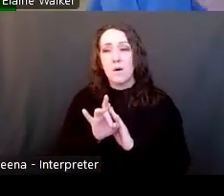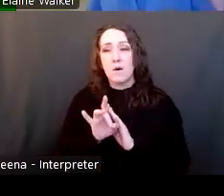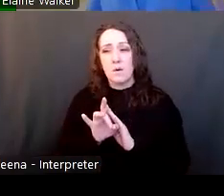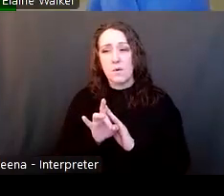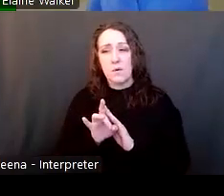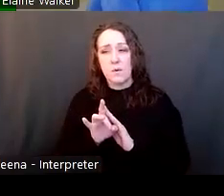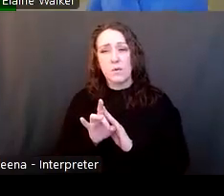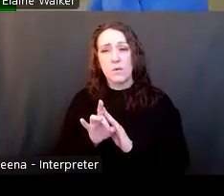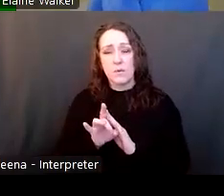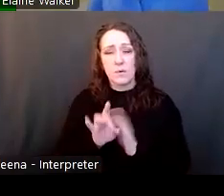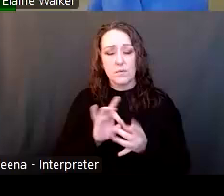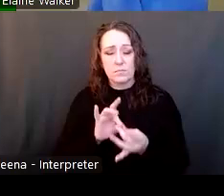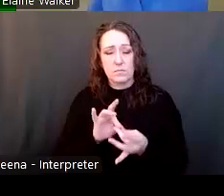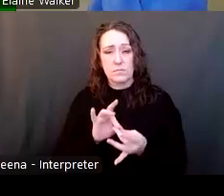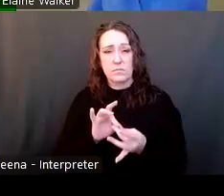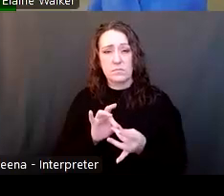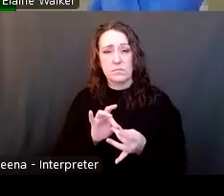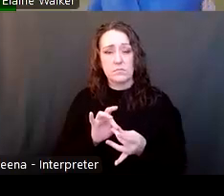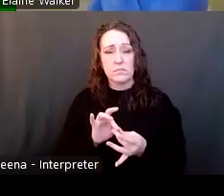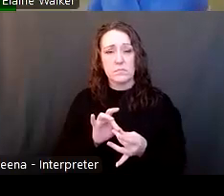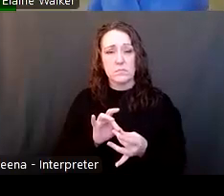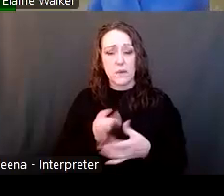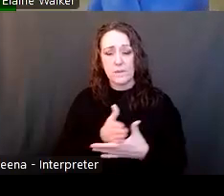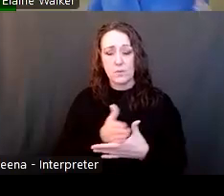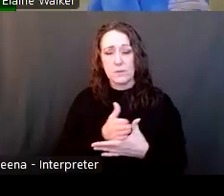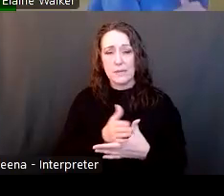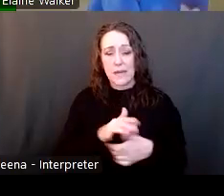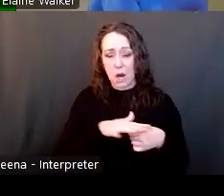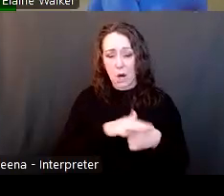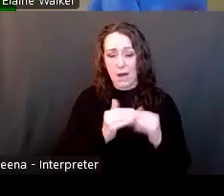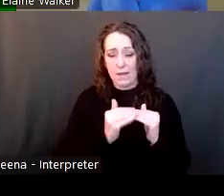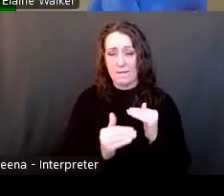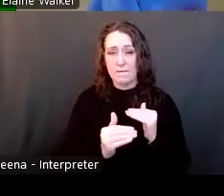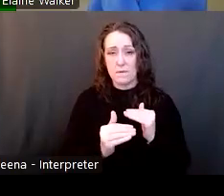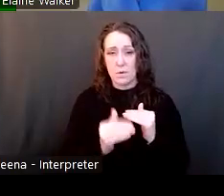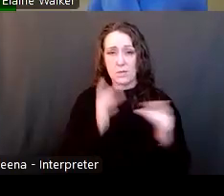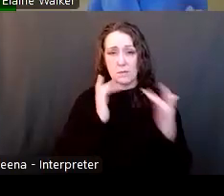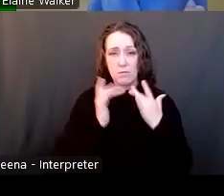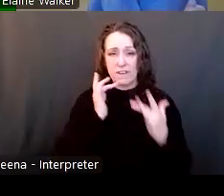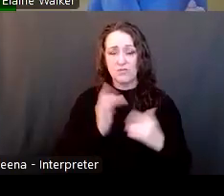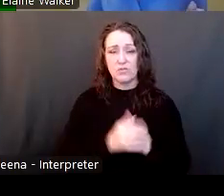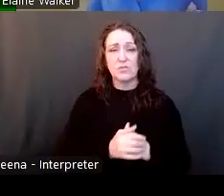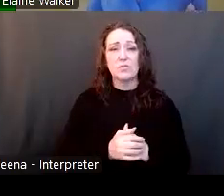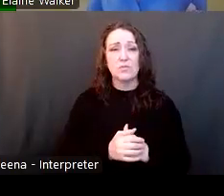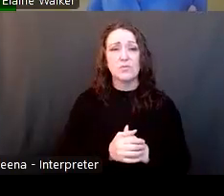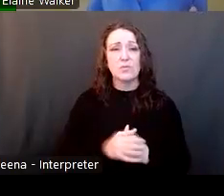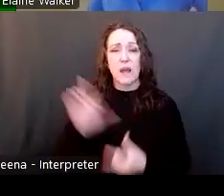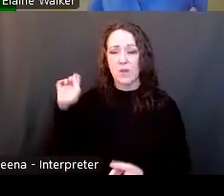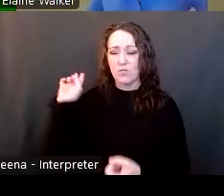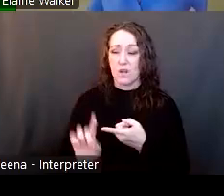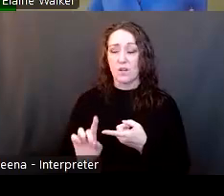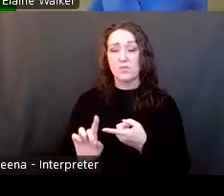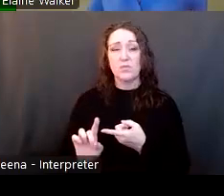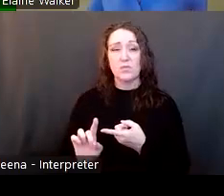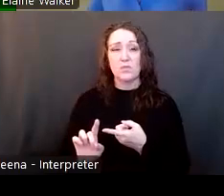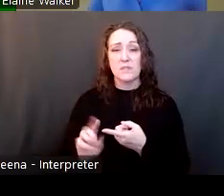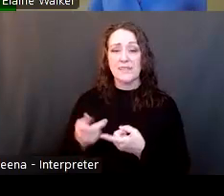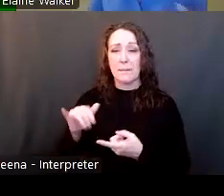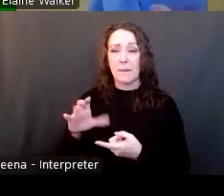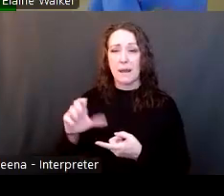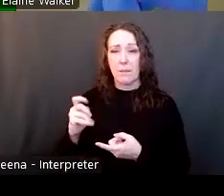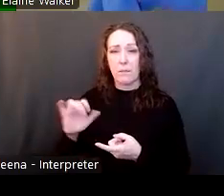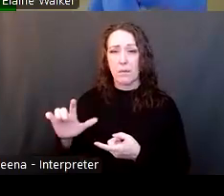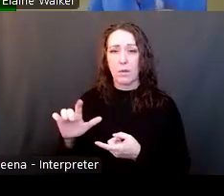was a relationship between area level deprivation and reduction in hipocampal volume in clinical